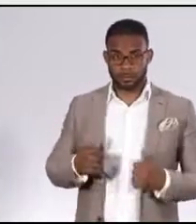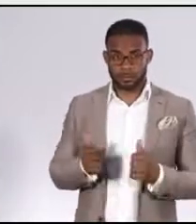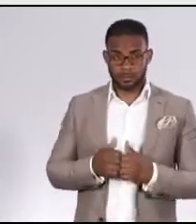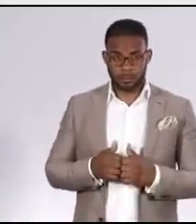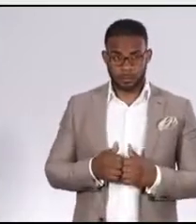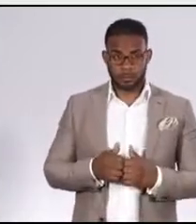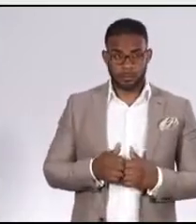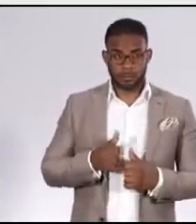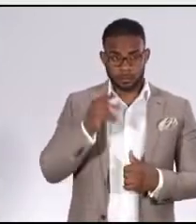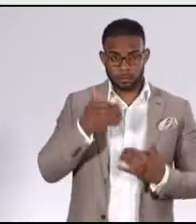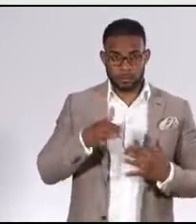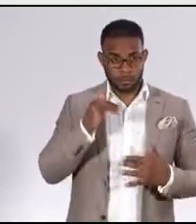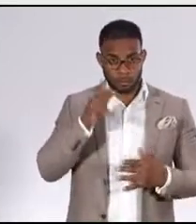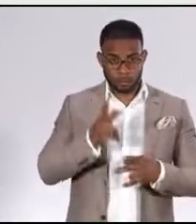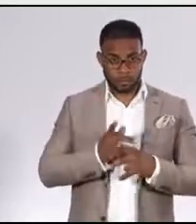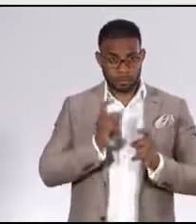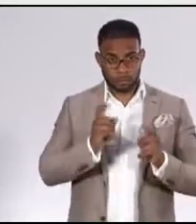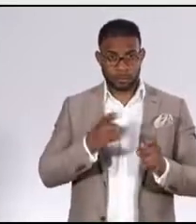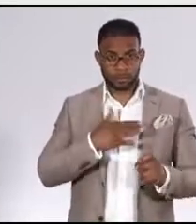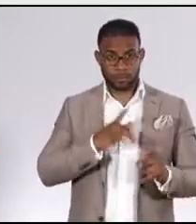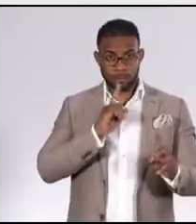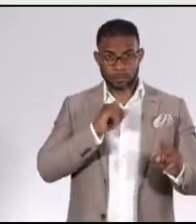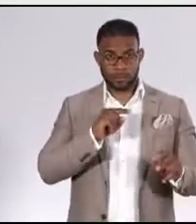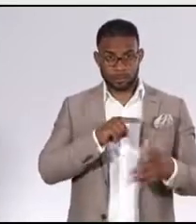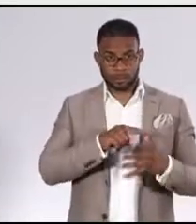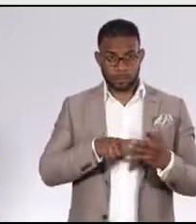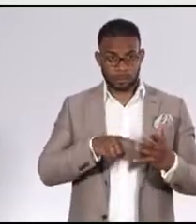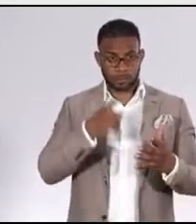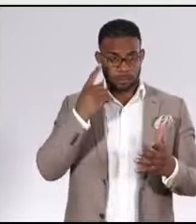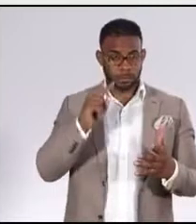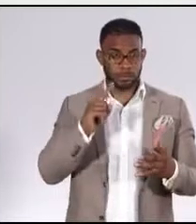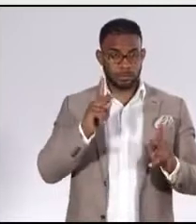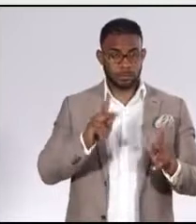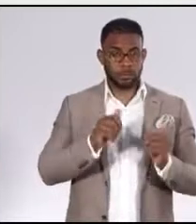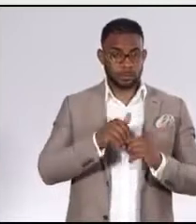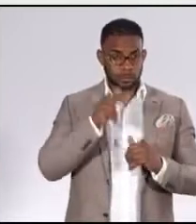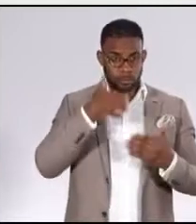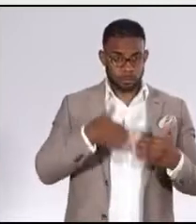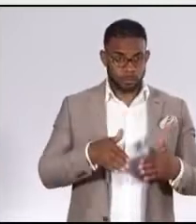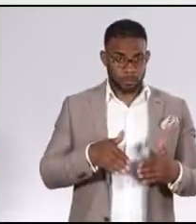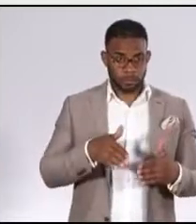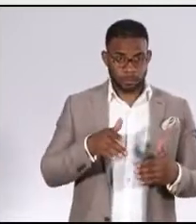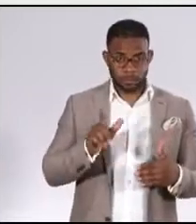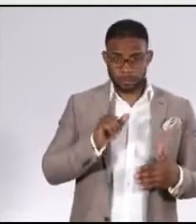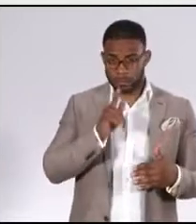So if your caregiver, please answer this for the person with hearing loss for whom you care.